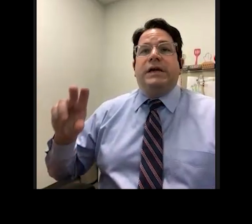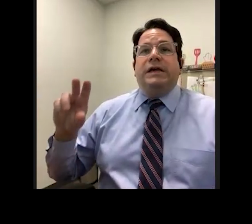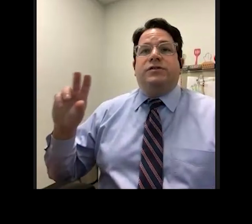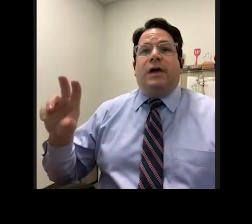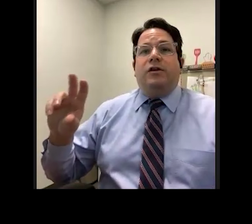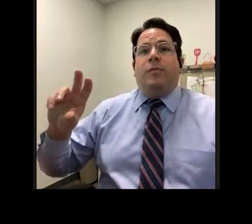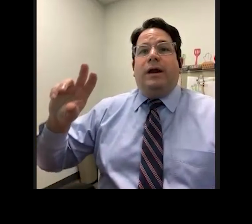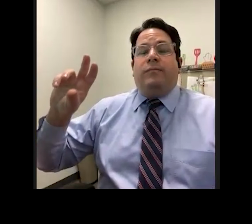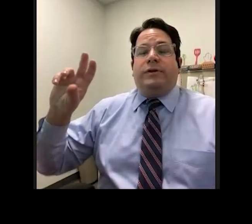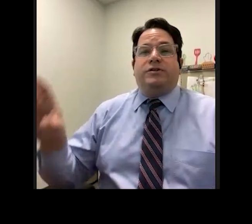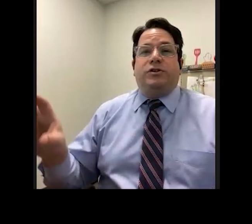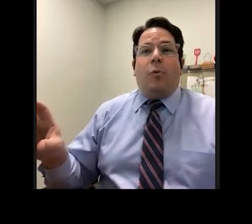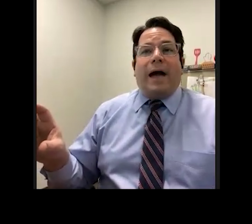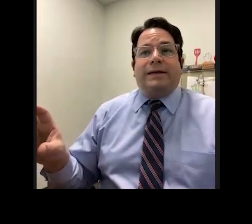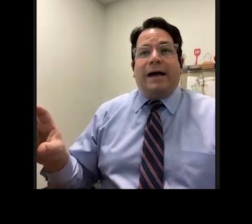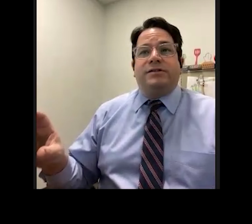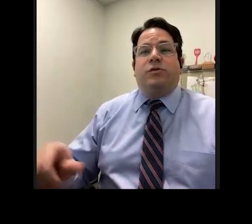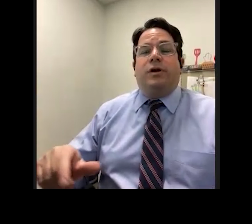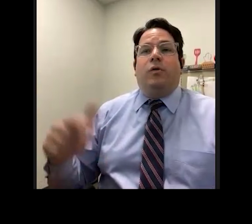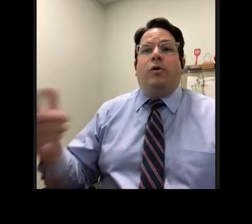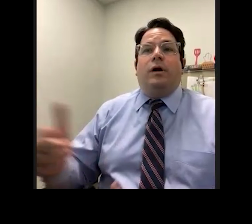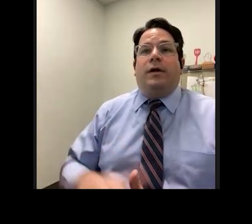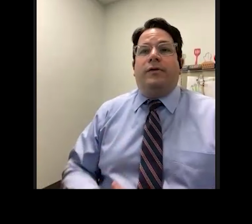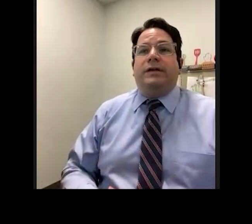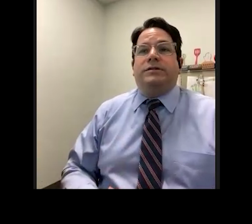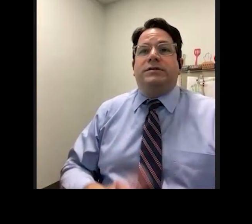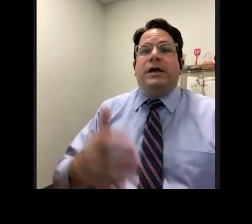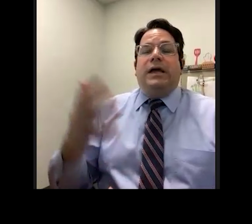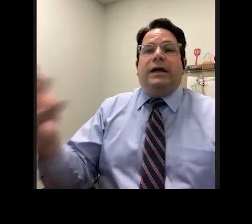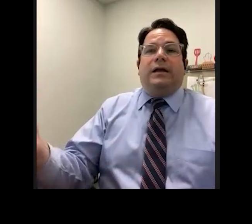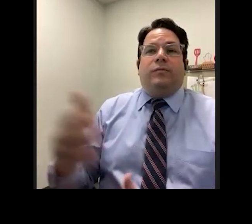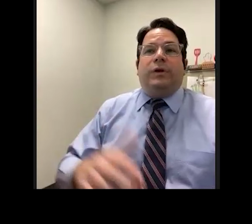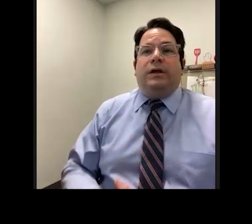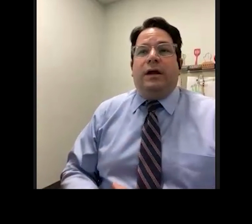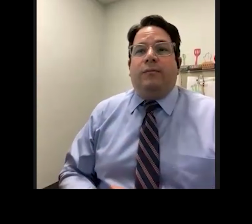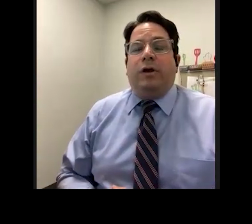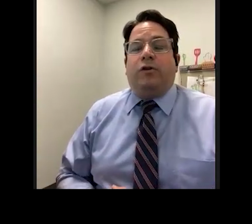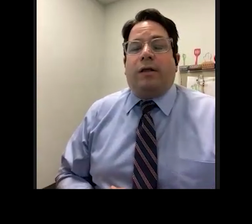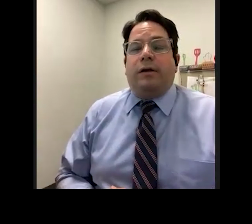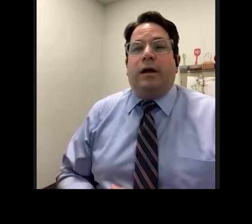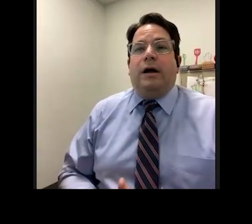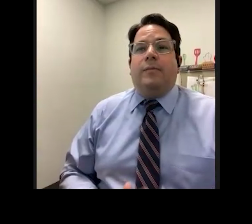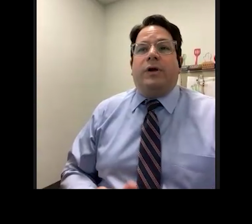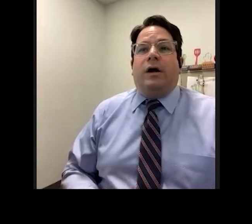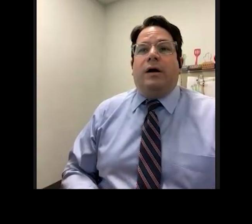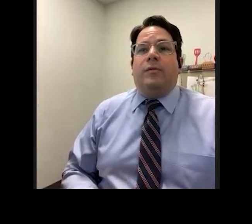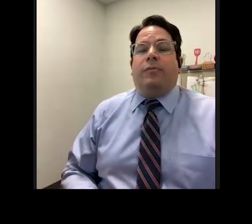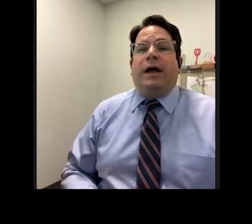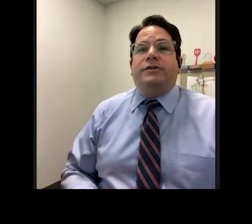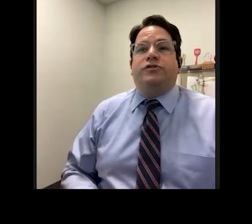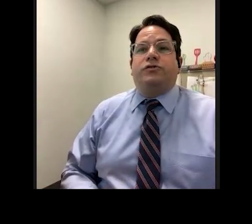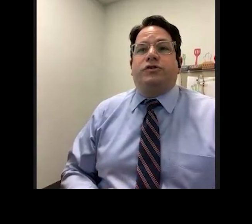Service so that you might potentially owe back taxes on it. Or in other cases, it can be incorrectly applied